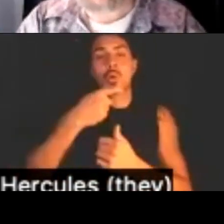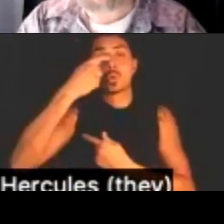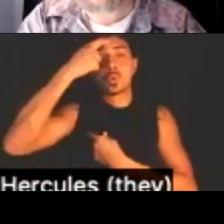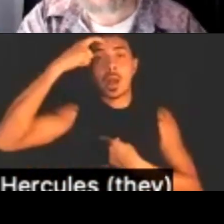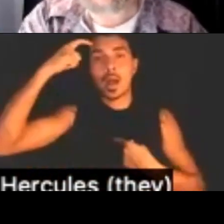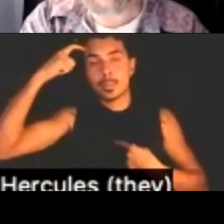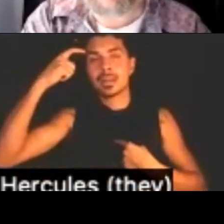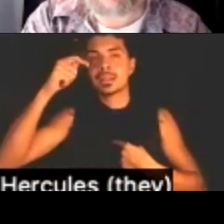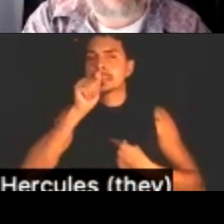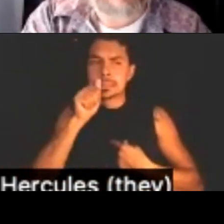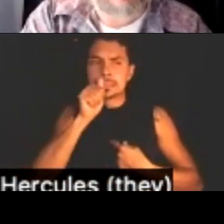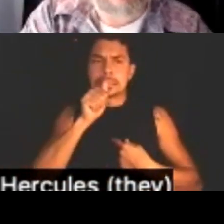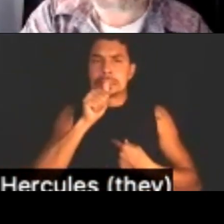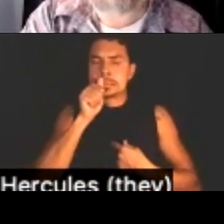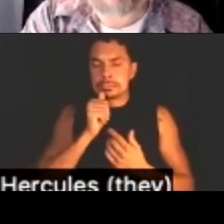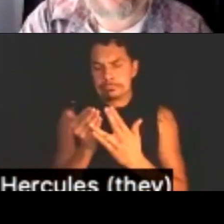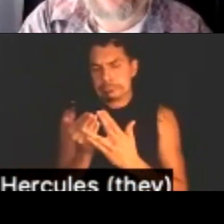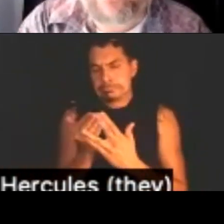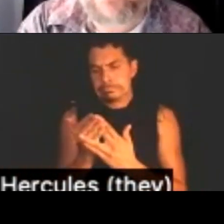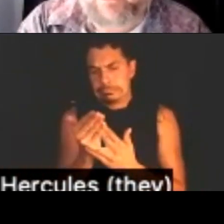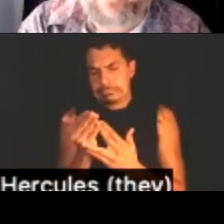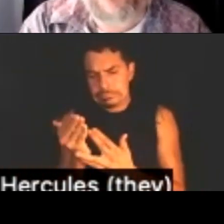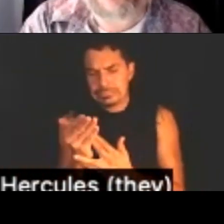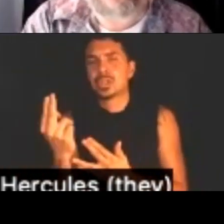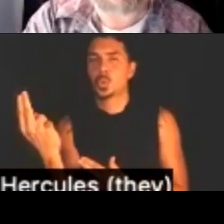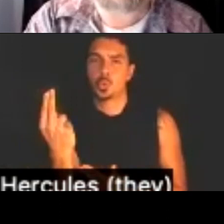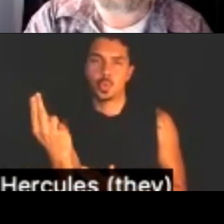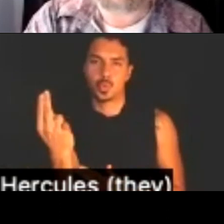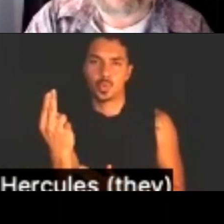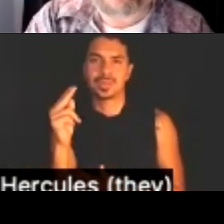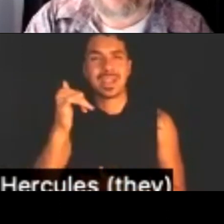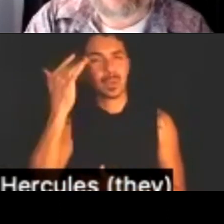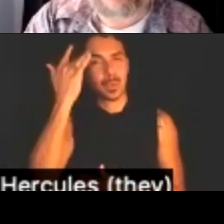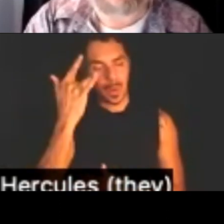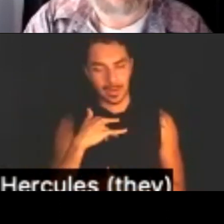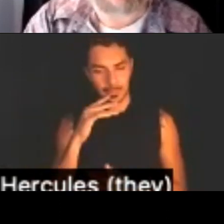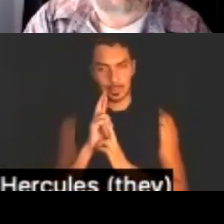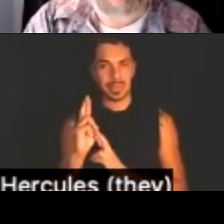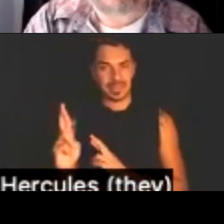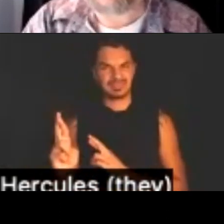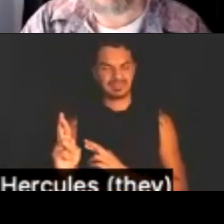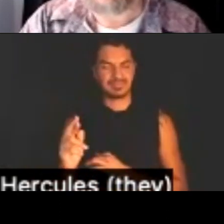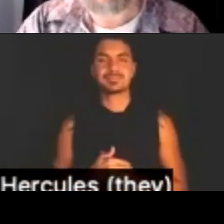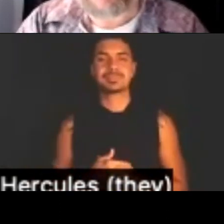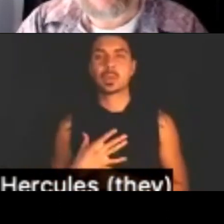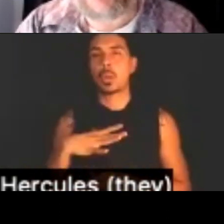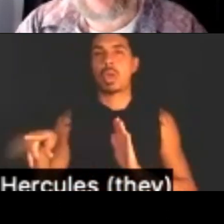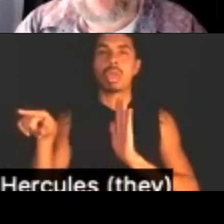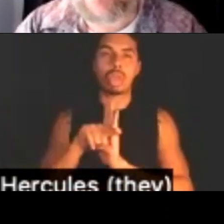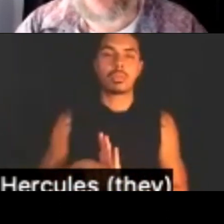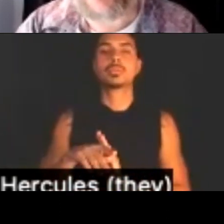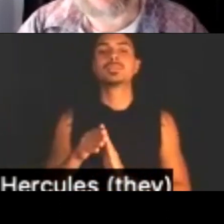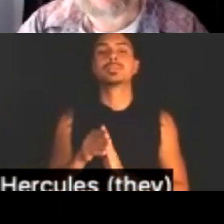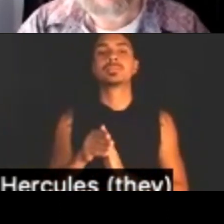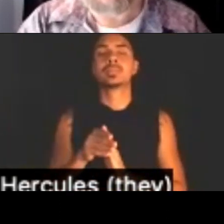you can see on the slide that it's multiple times higher. So 26% of trans folks use substances